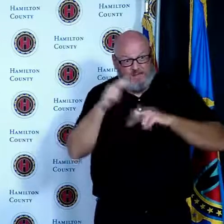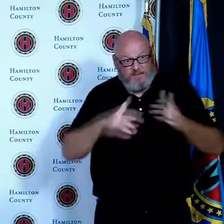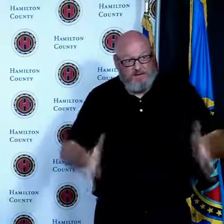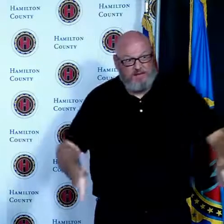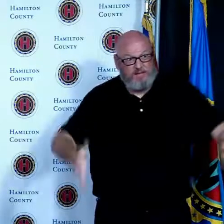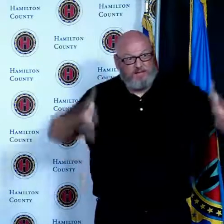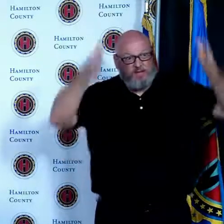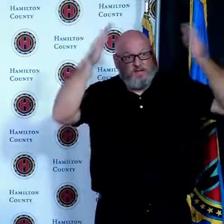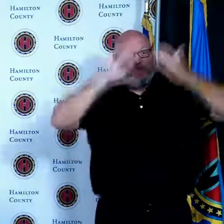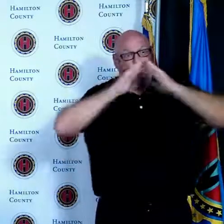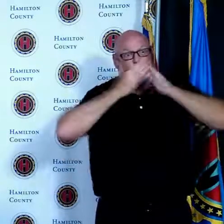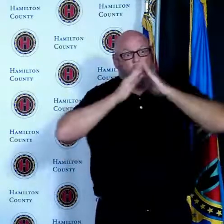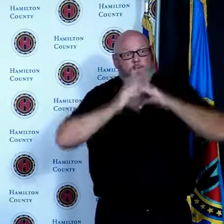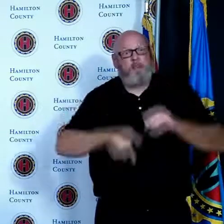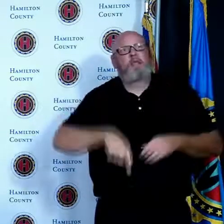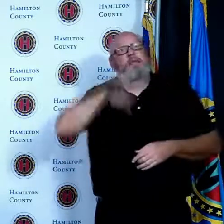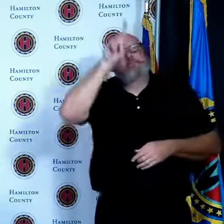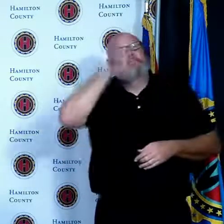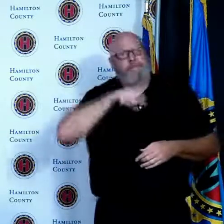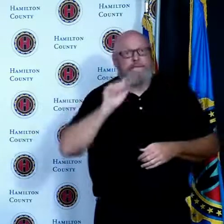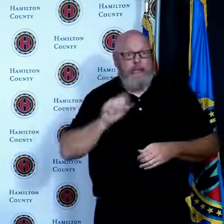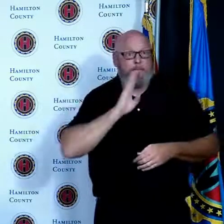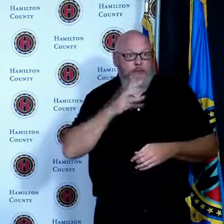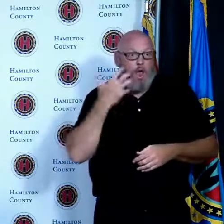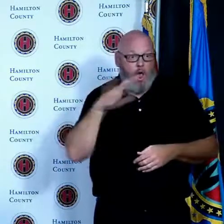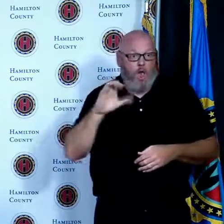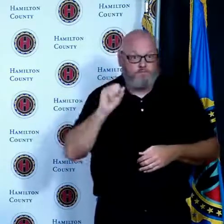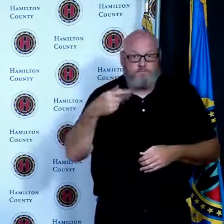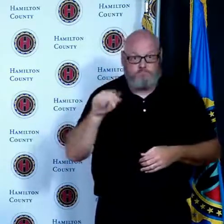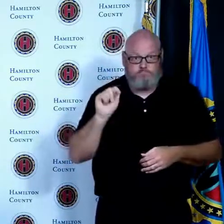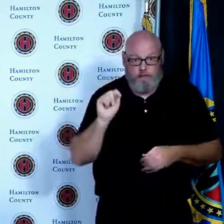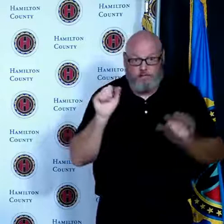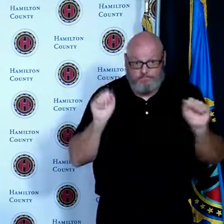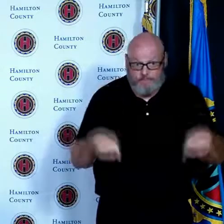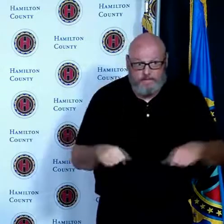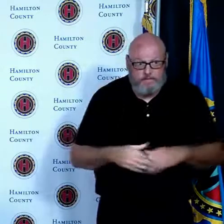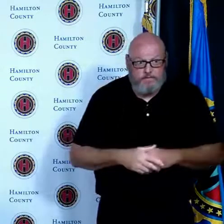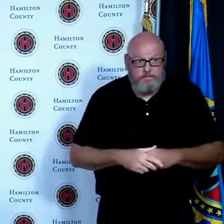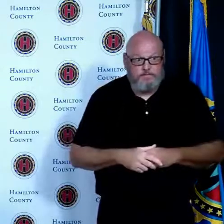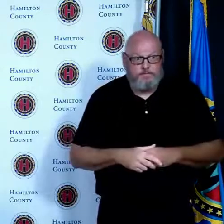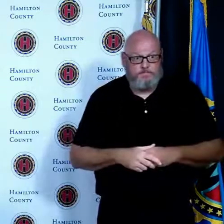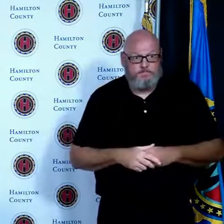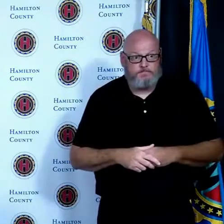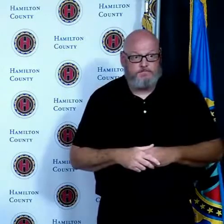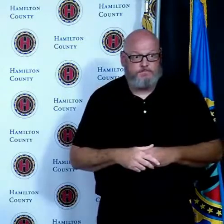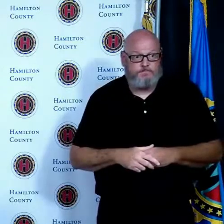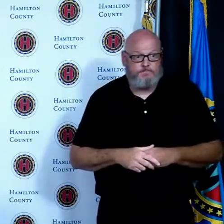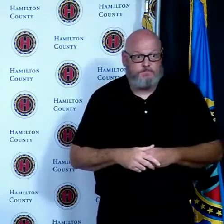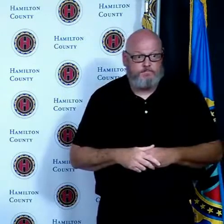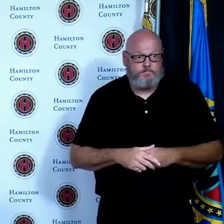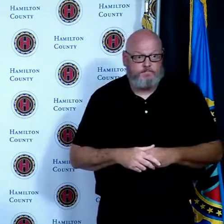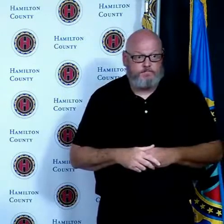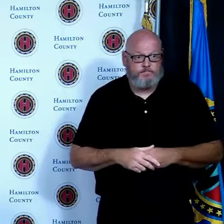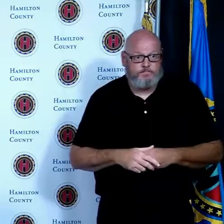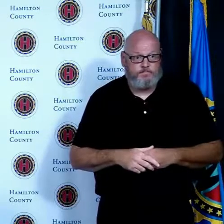spot communities in Hamilton County and so making sure that that community has access to testing is really important and that's part of